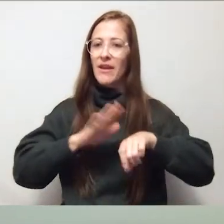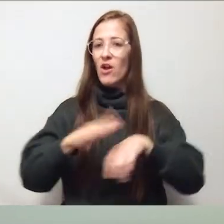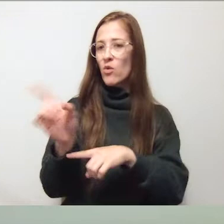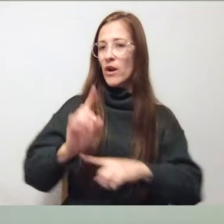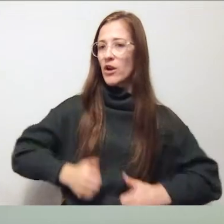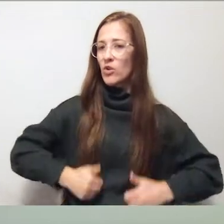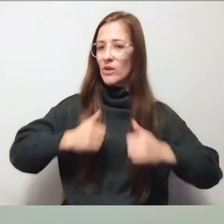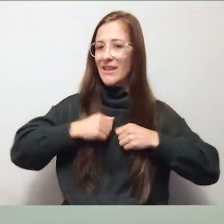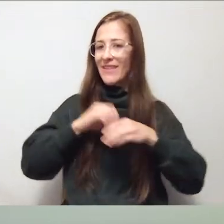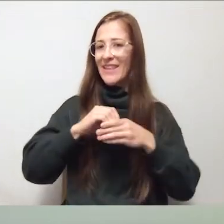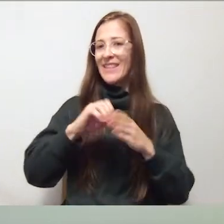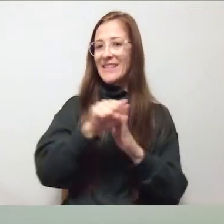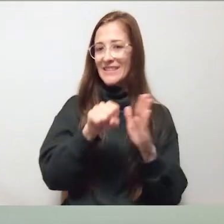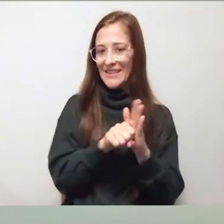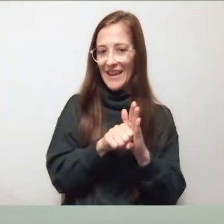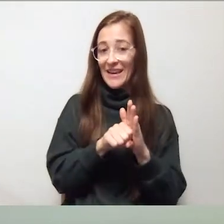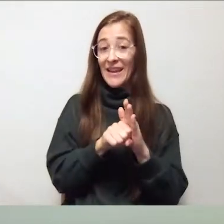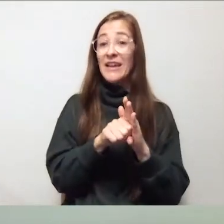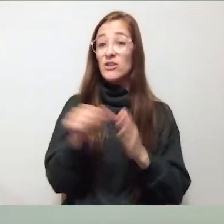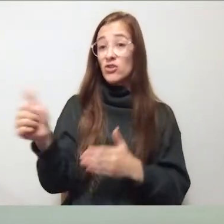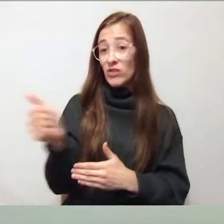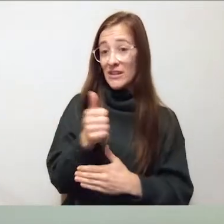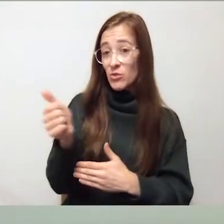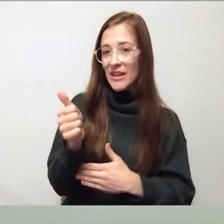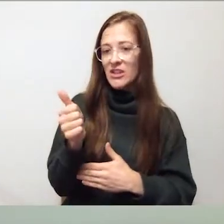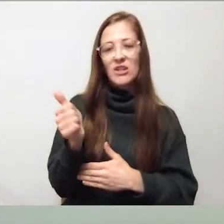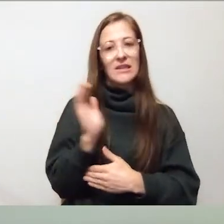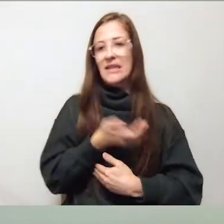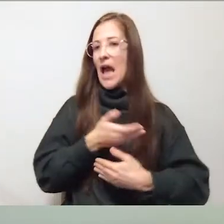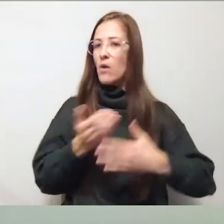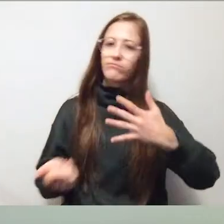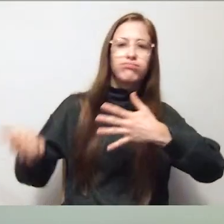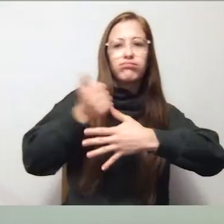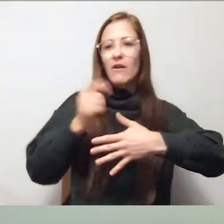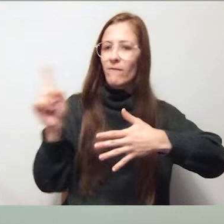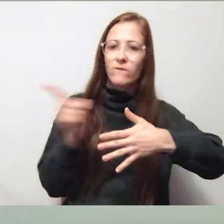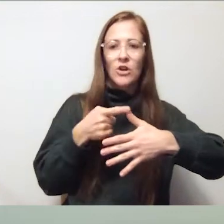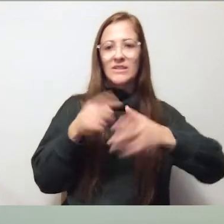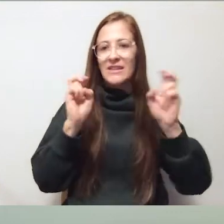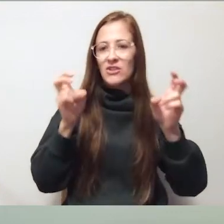transportation is our number one issue. Transportation definitely is a barrier. Much of the state doesn't actually have